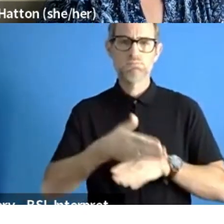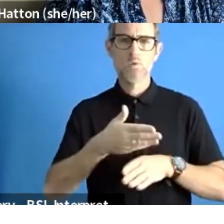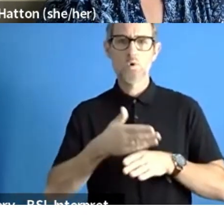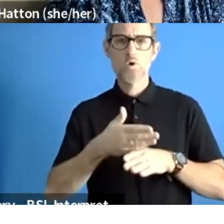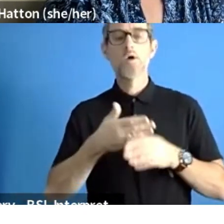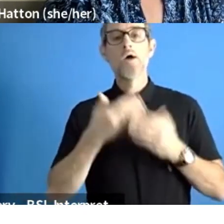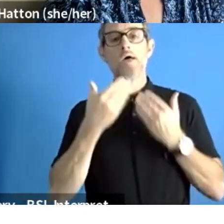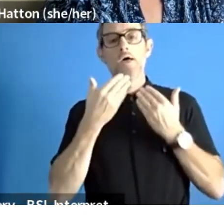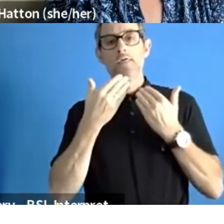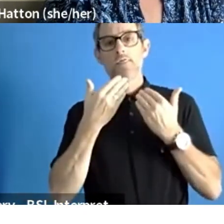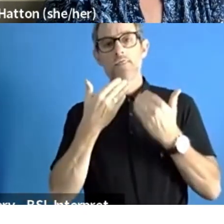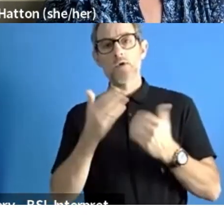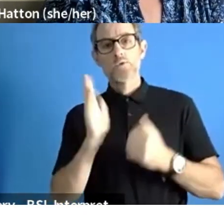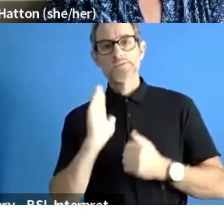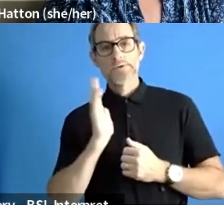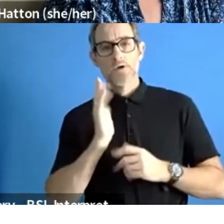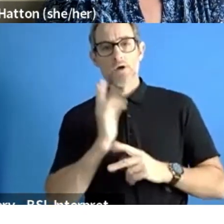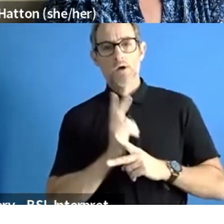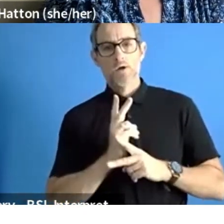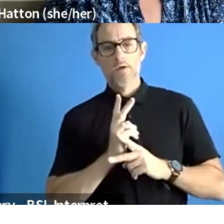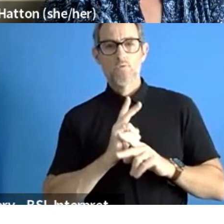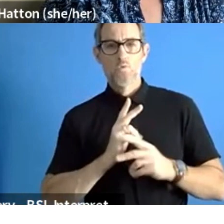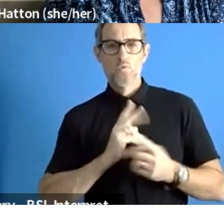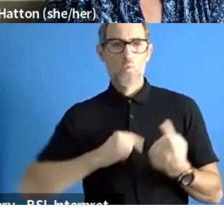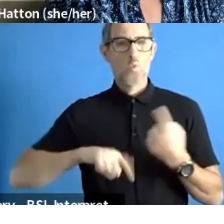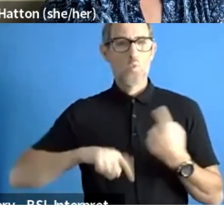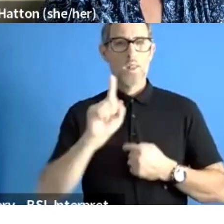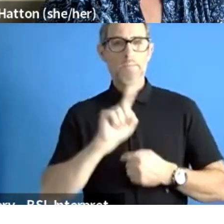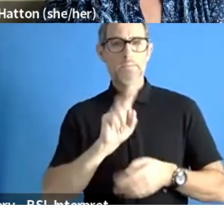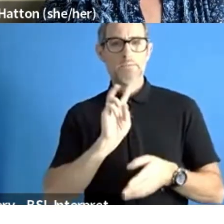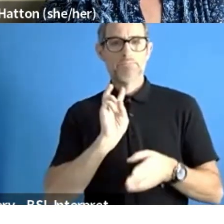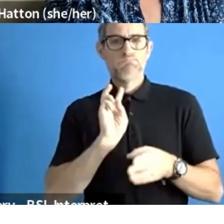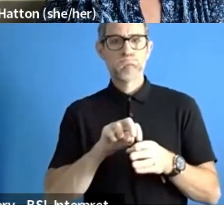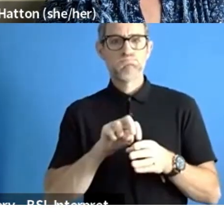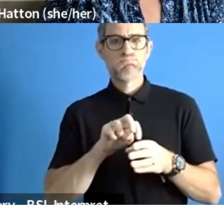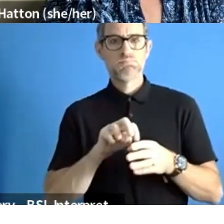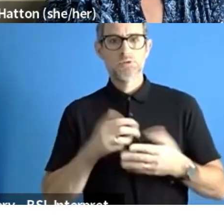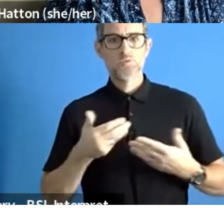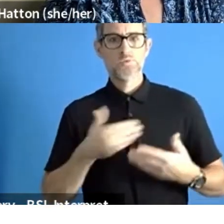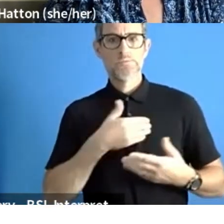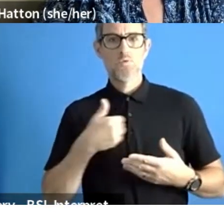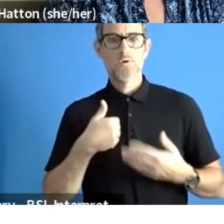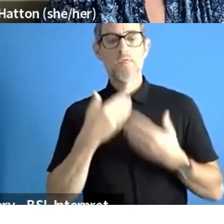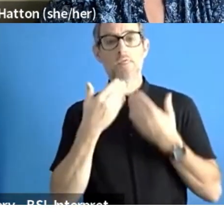all our speakers and everybody who joined the session today. Hope to see